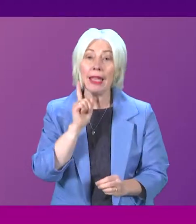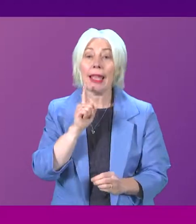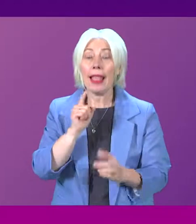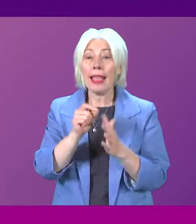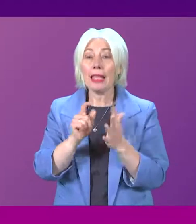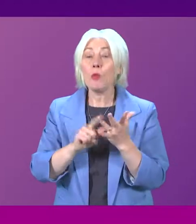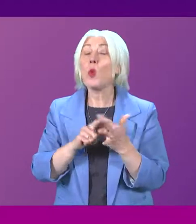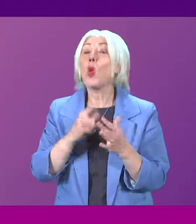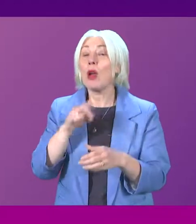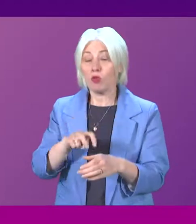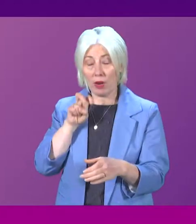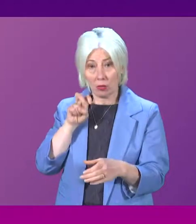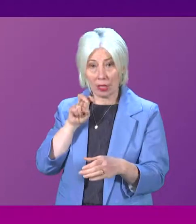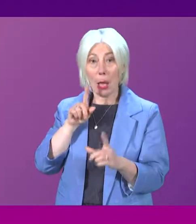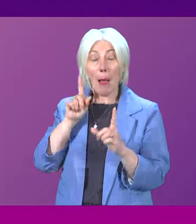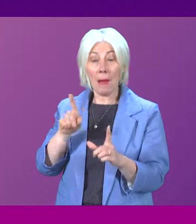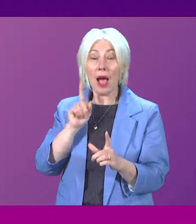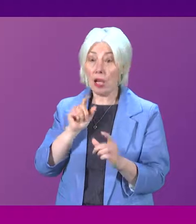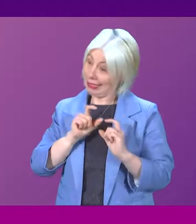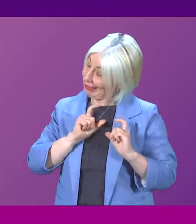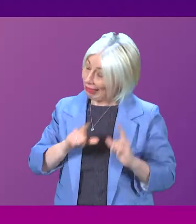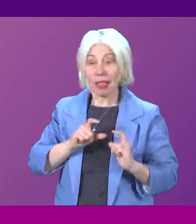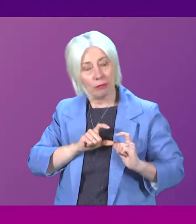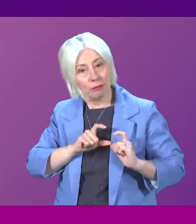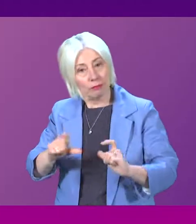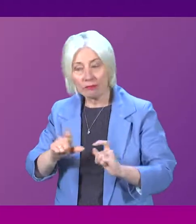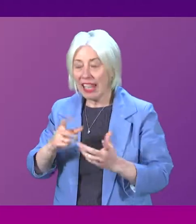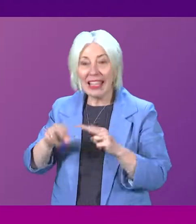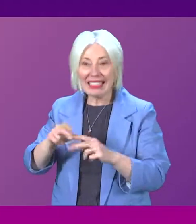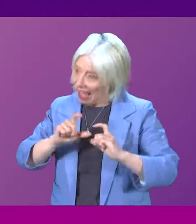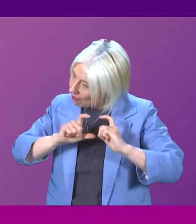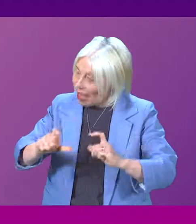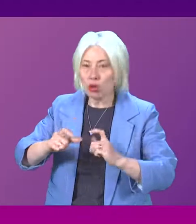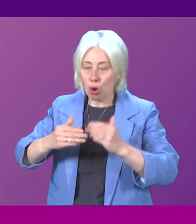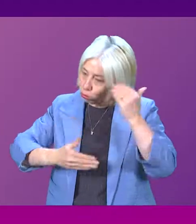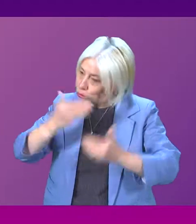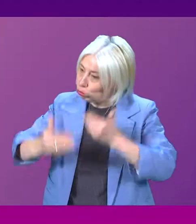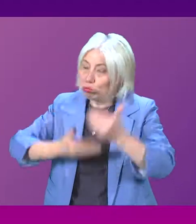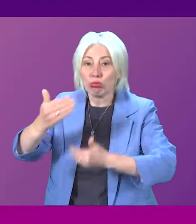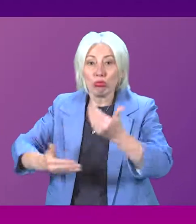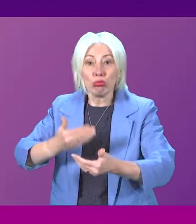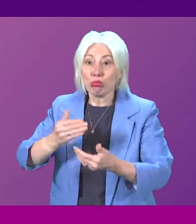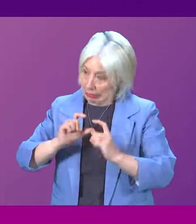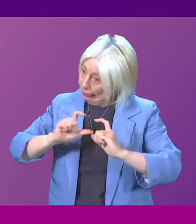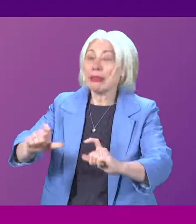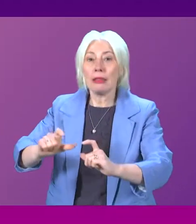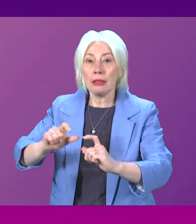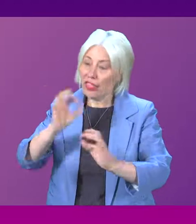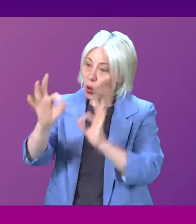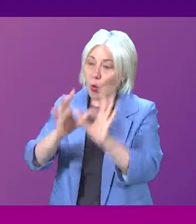resignation, she and staff have remained engaged and the work of the inquiry has continued.